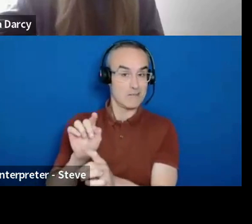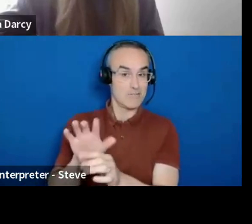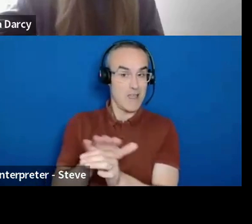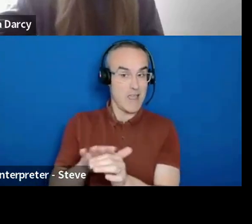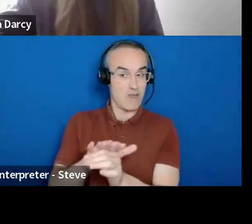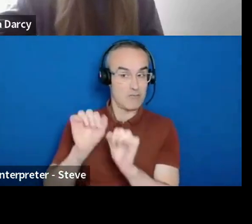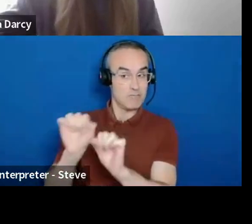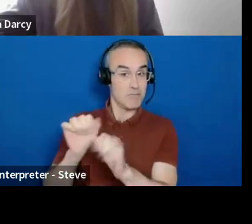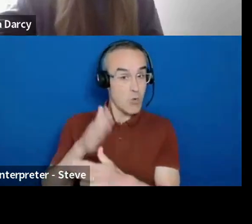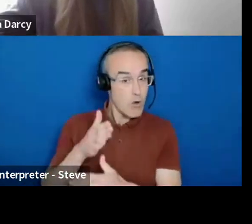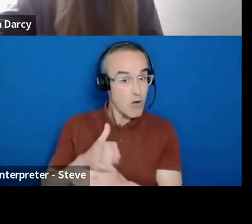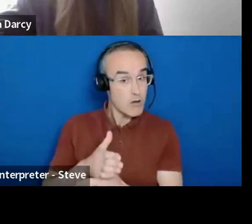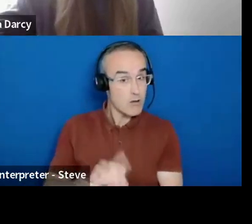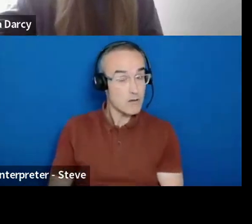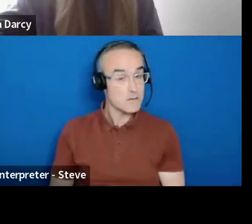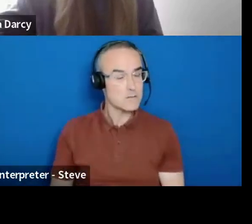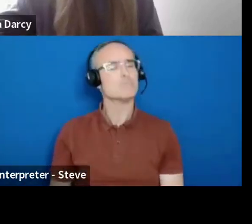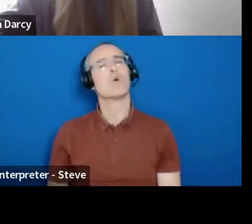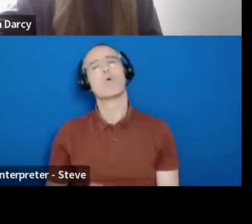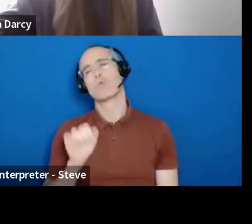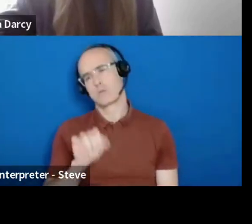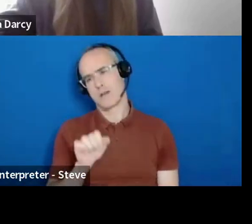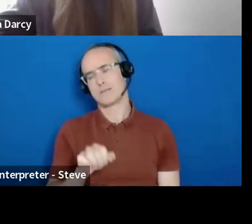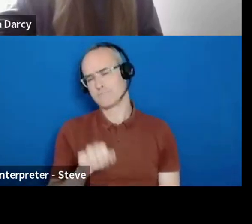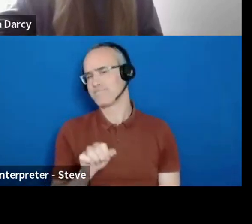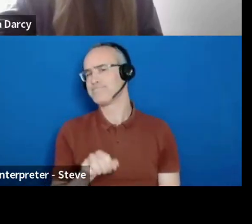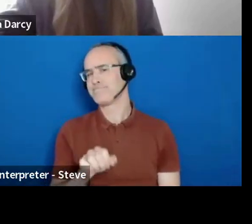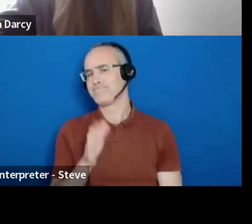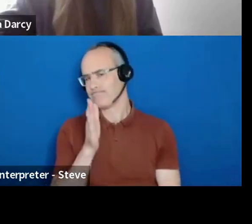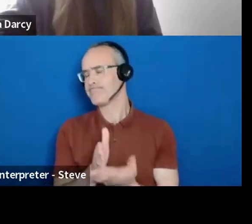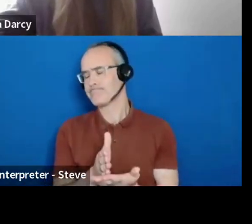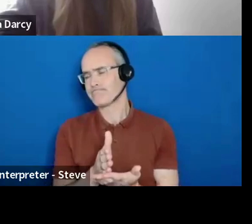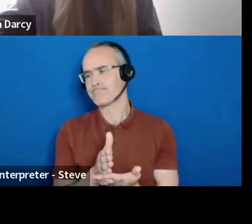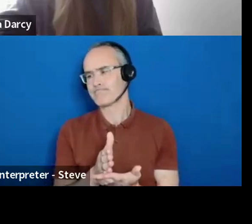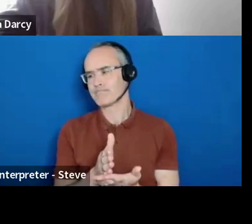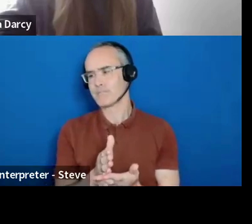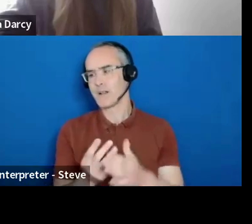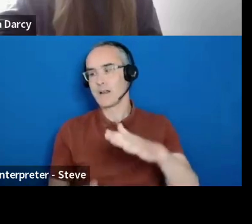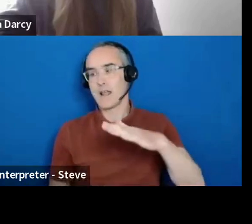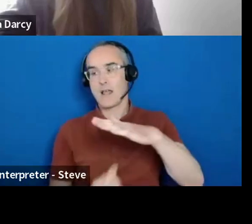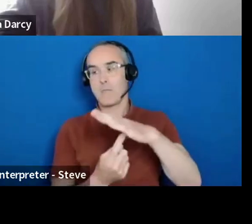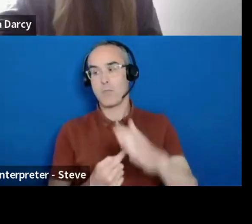Paul: Yeah. Absolutely. And I think one of the one of the key roles that, that probably fits that brief